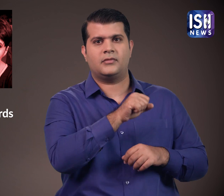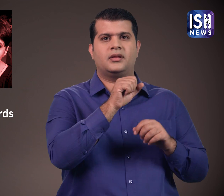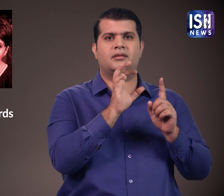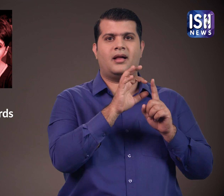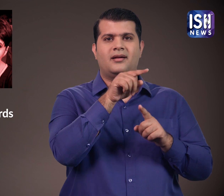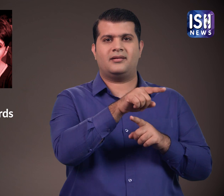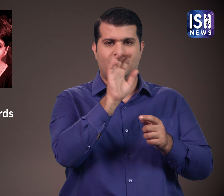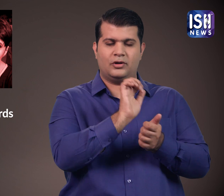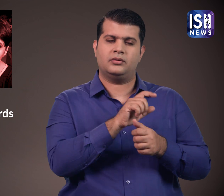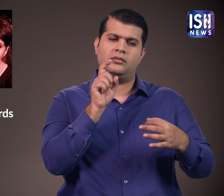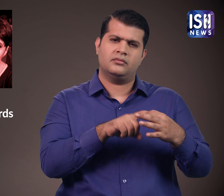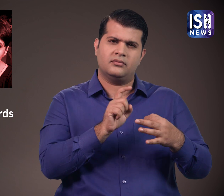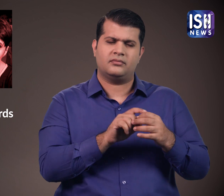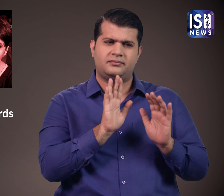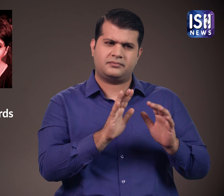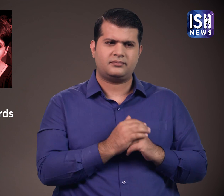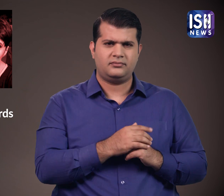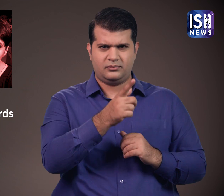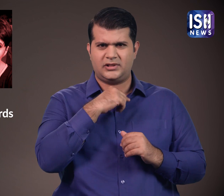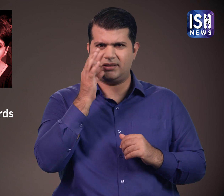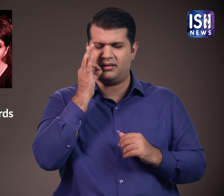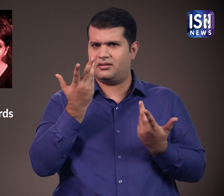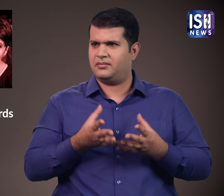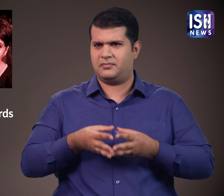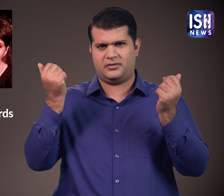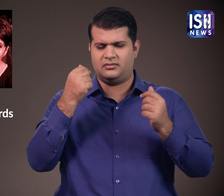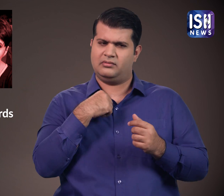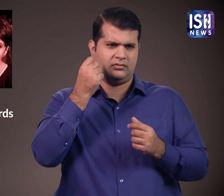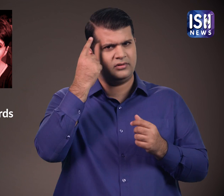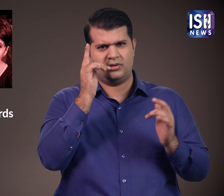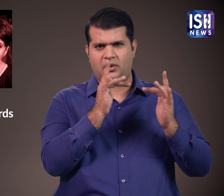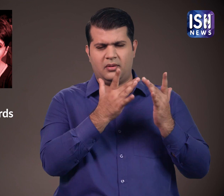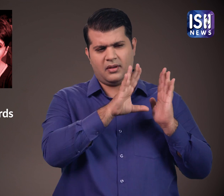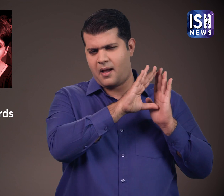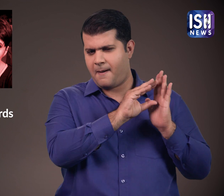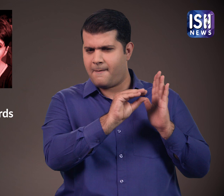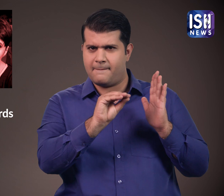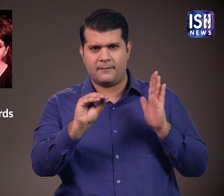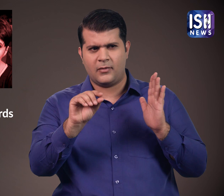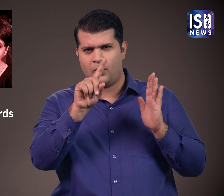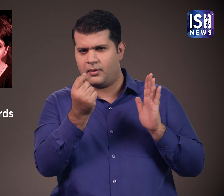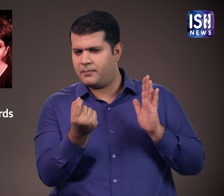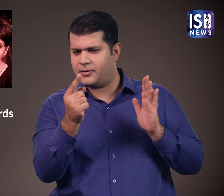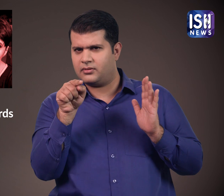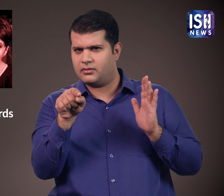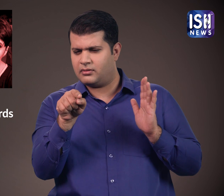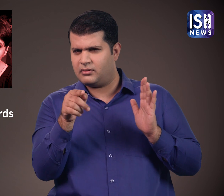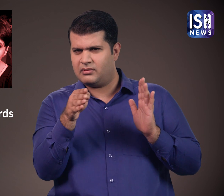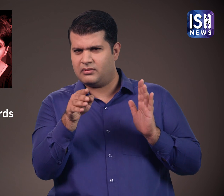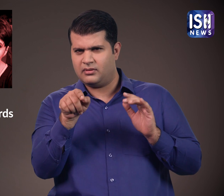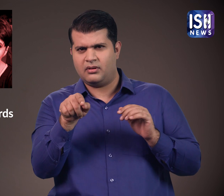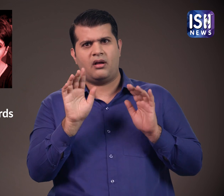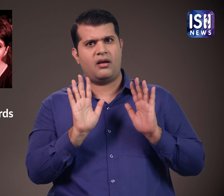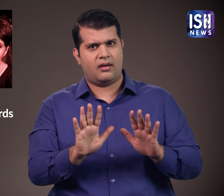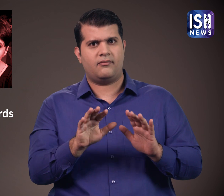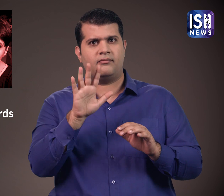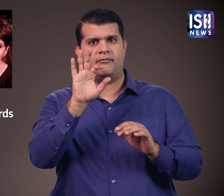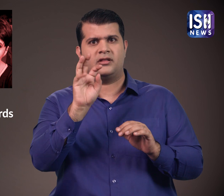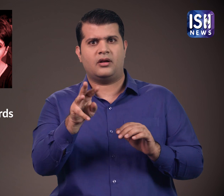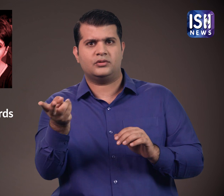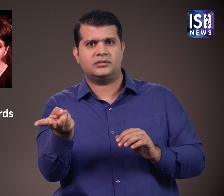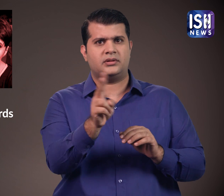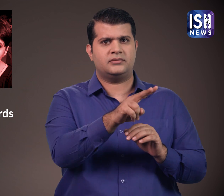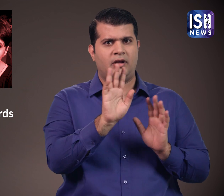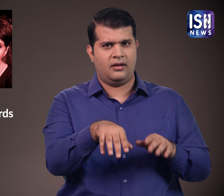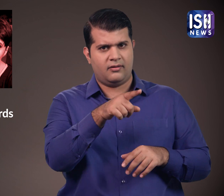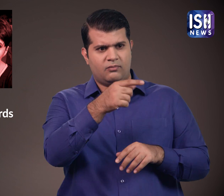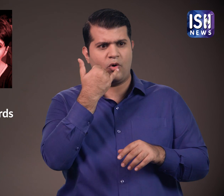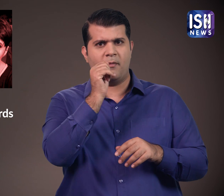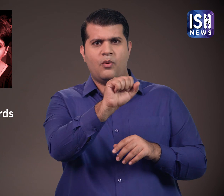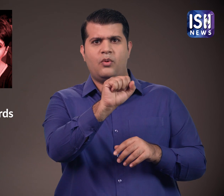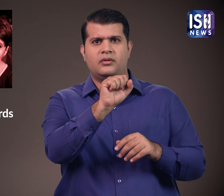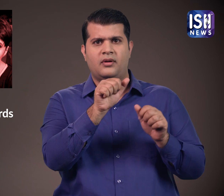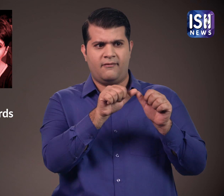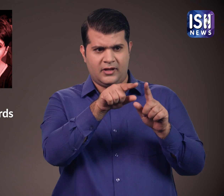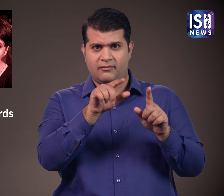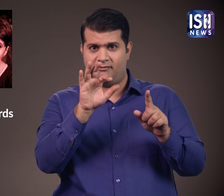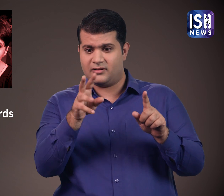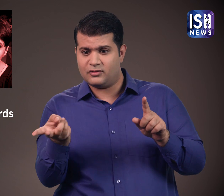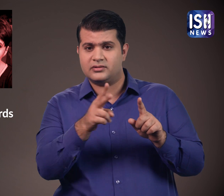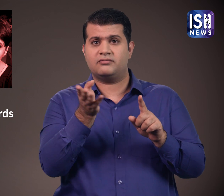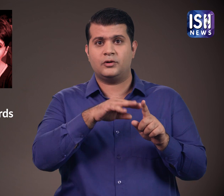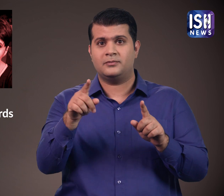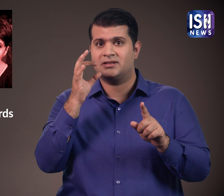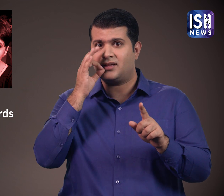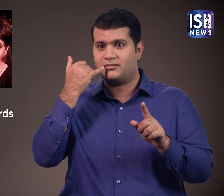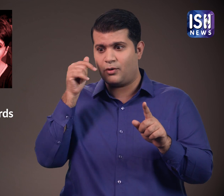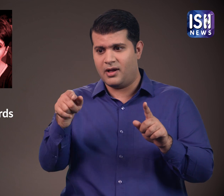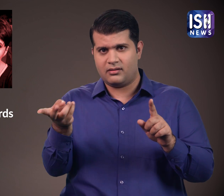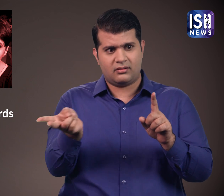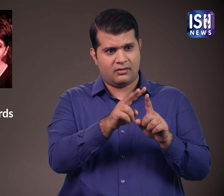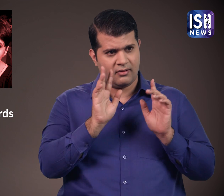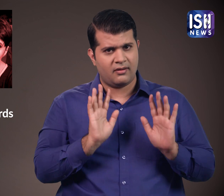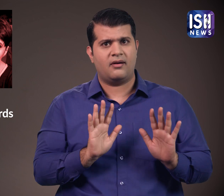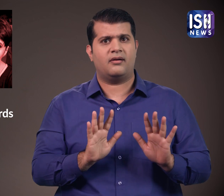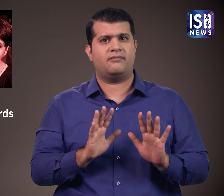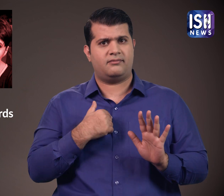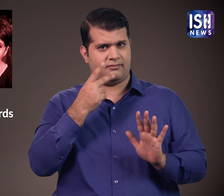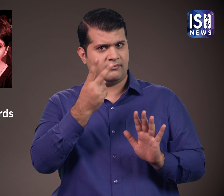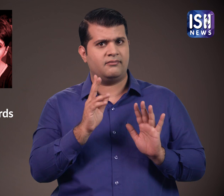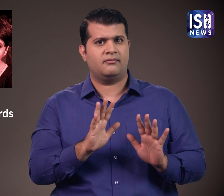At the police station his was interogated. They said that after Shraddha's disappearance, Rs 50,000 was transfered to his account from her mobile.